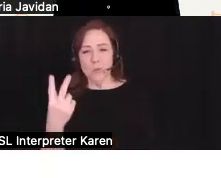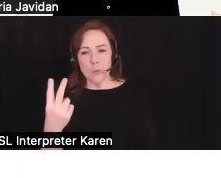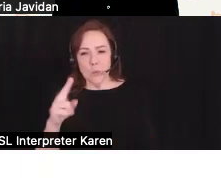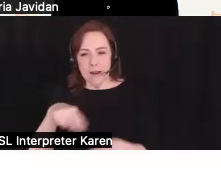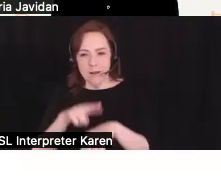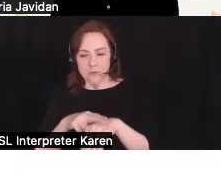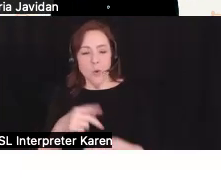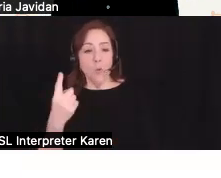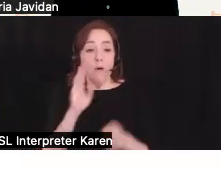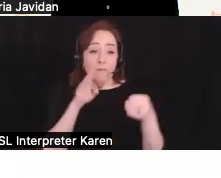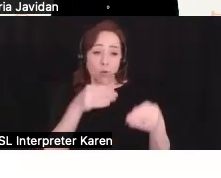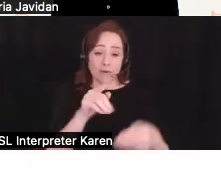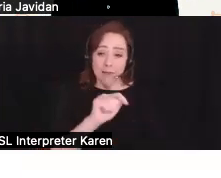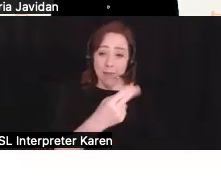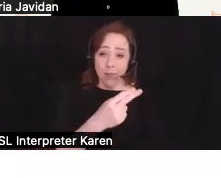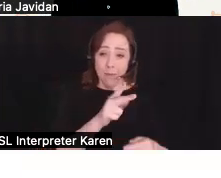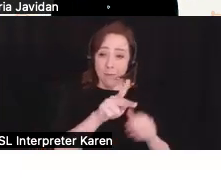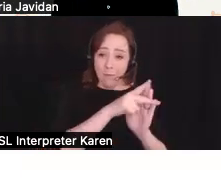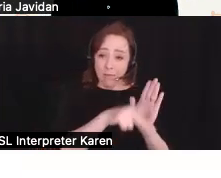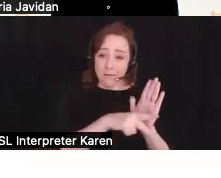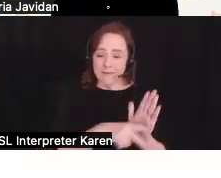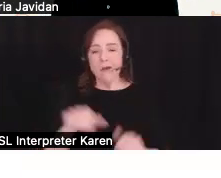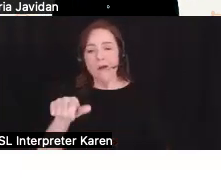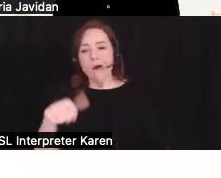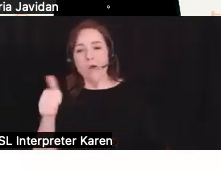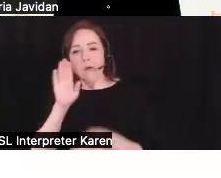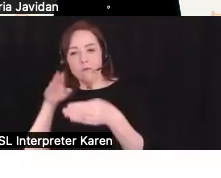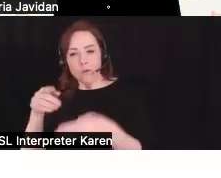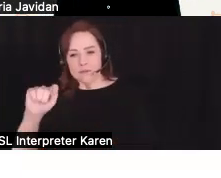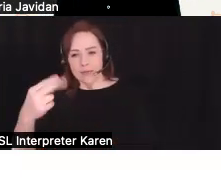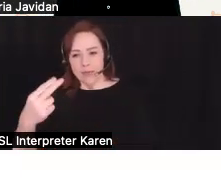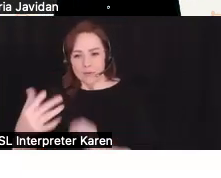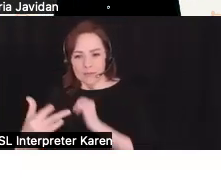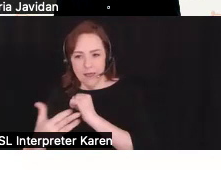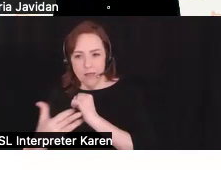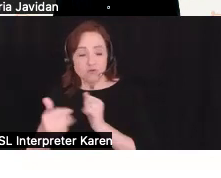policy and the other on telehealth technology each serve as focal points for advancing the